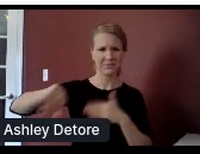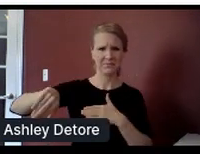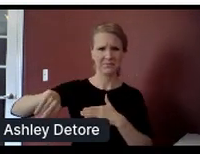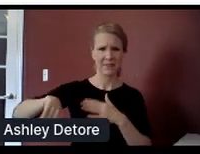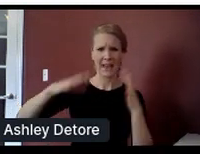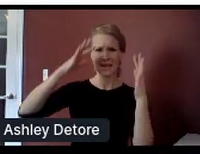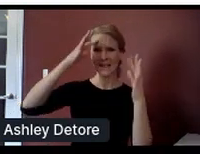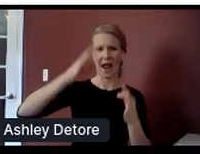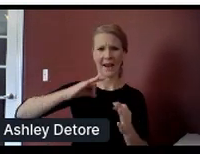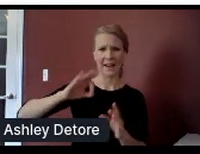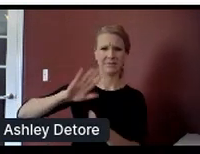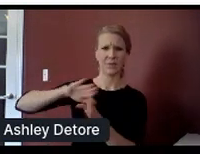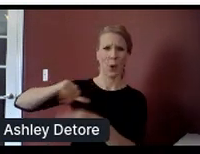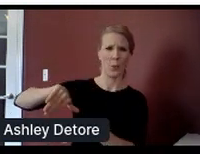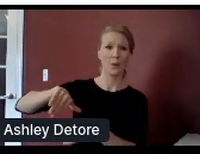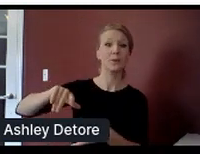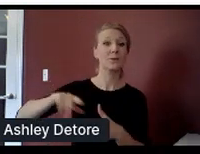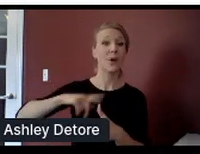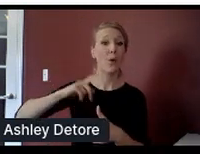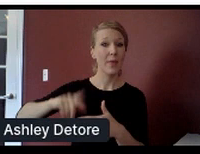So I started growing my natural hair.